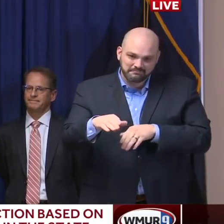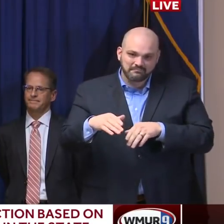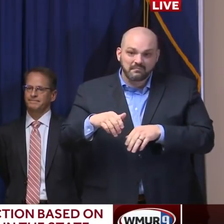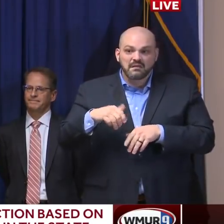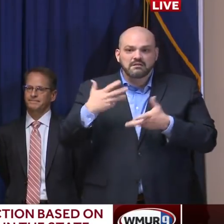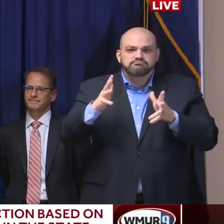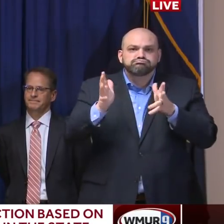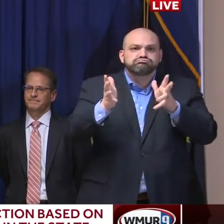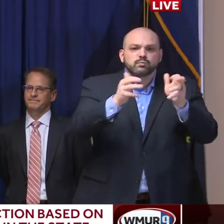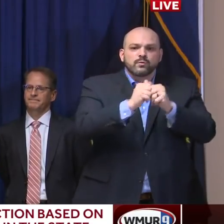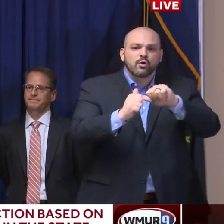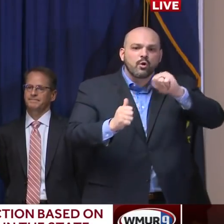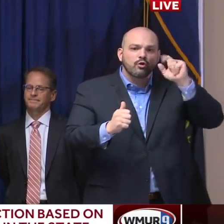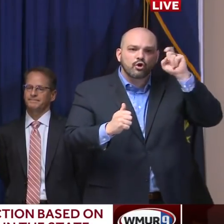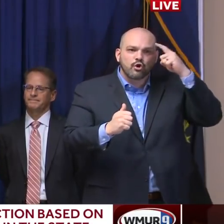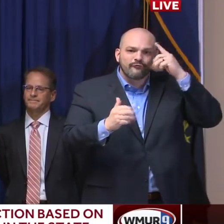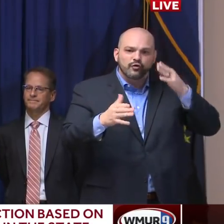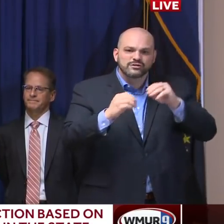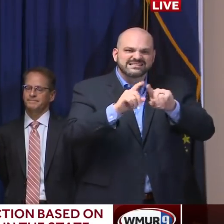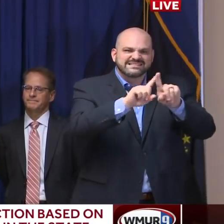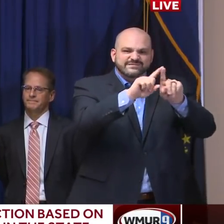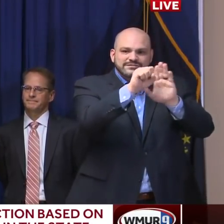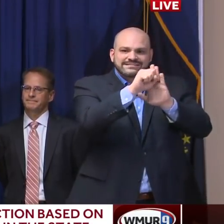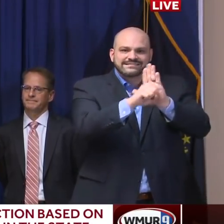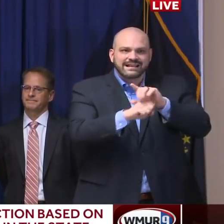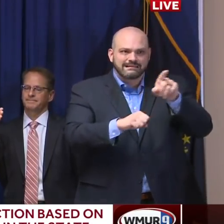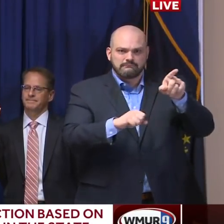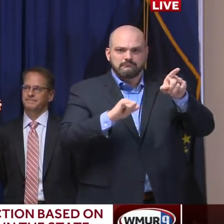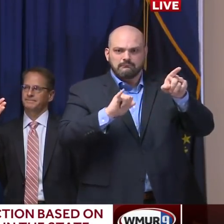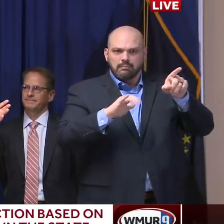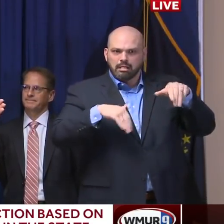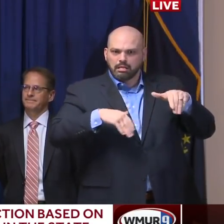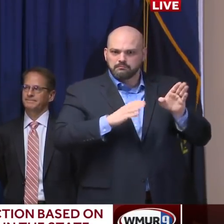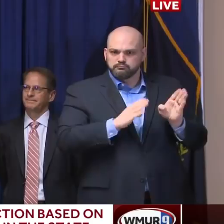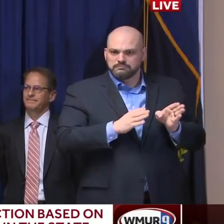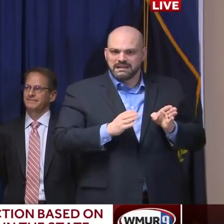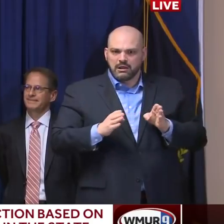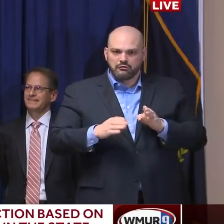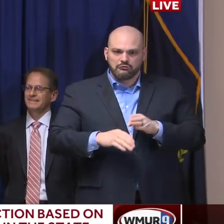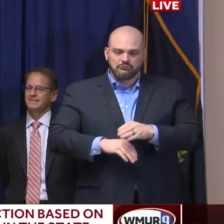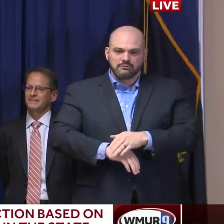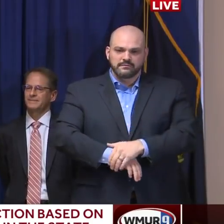I HAVE TALKED TO OTHER GOVERNORS AND OTHER STATES THAT ARE TURNED TO GET UP TO SPEED SIMILAR TO AS WE ARE.